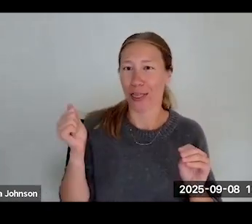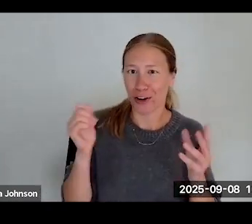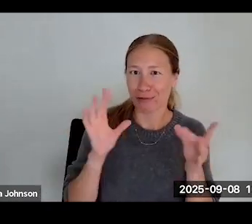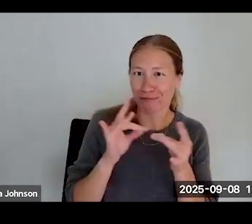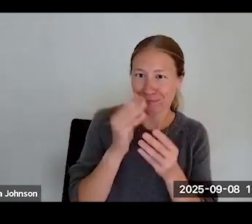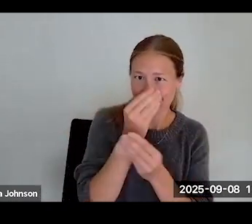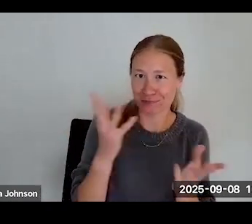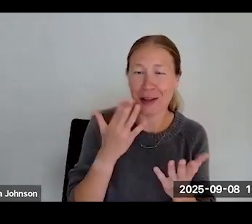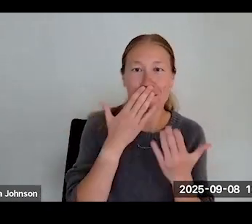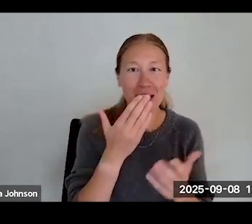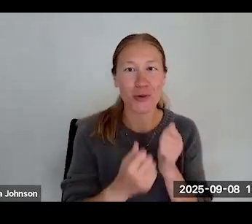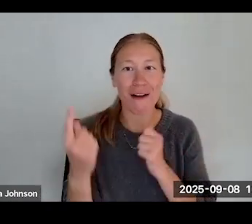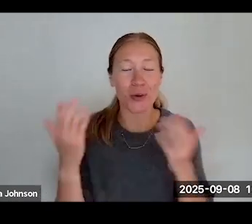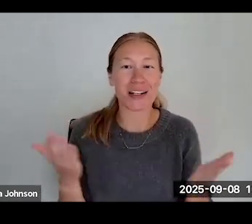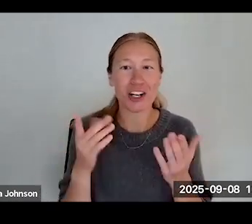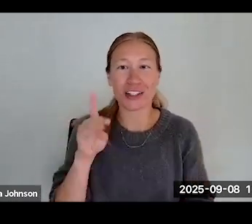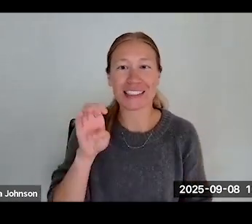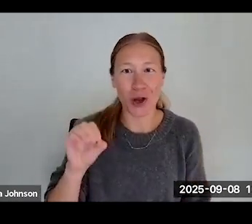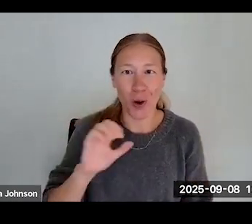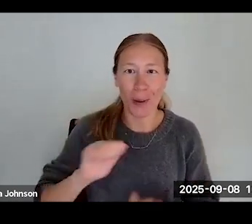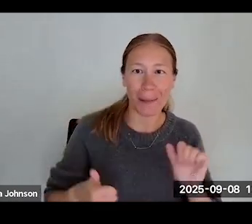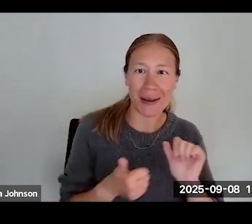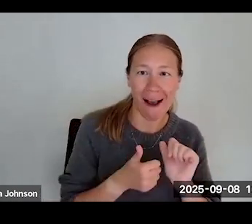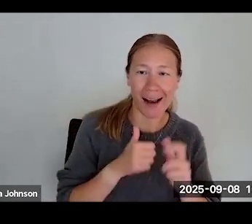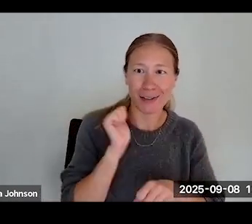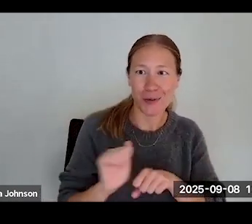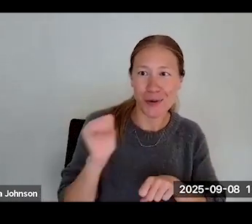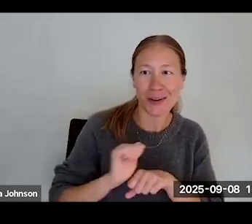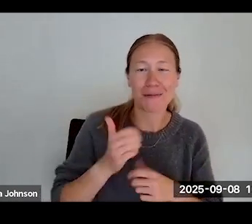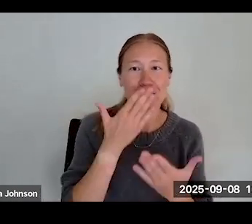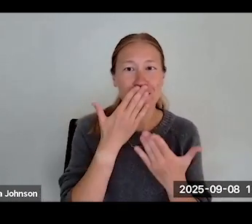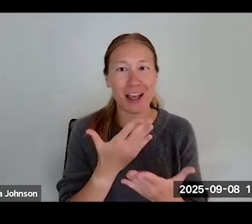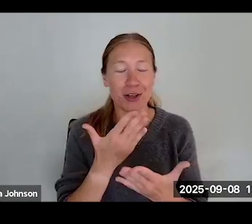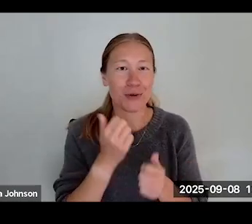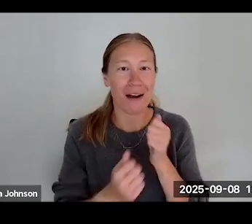and for everyone here in DEO behind the scenes, making the event run. So appreciate everyone joining us